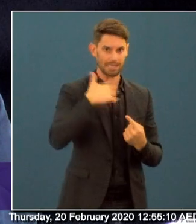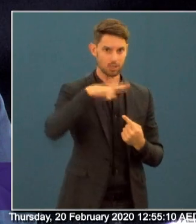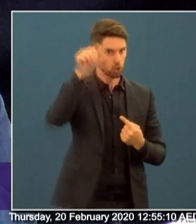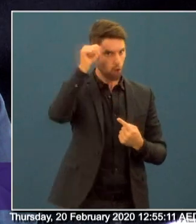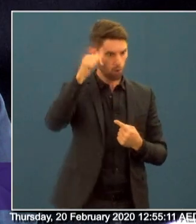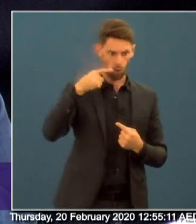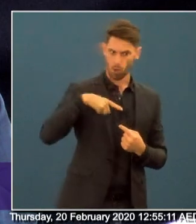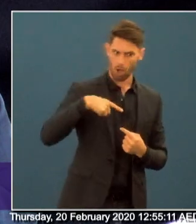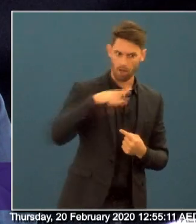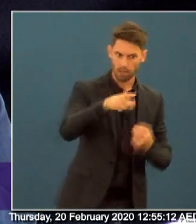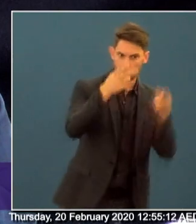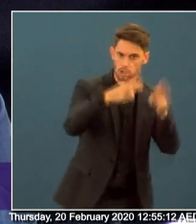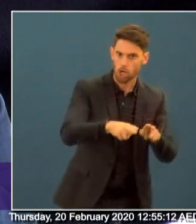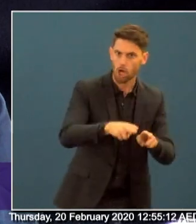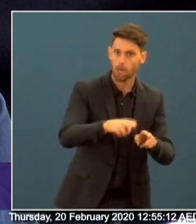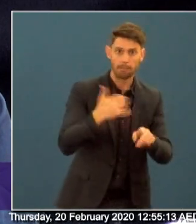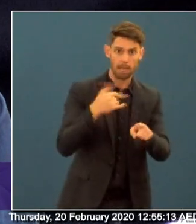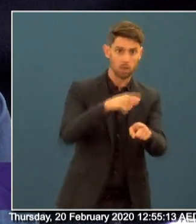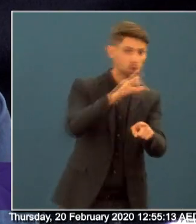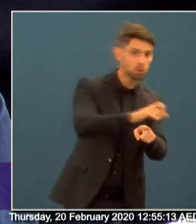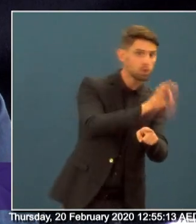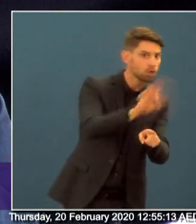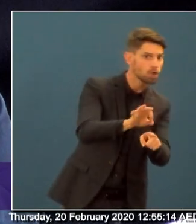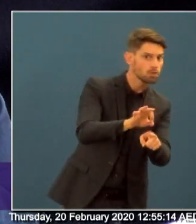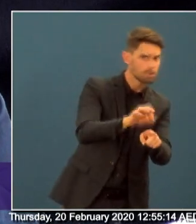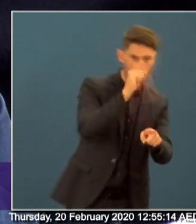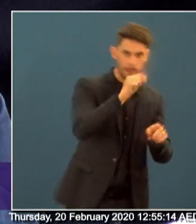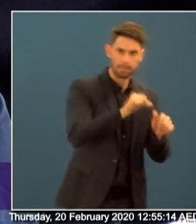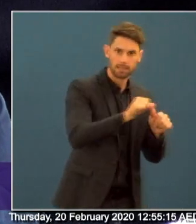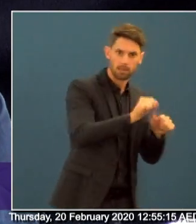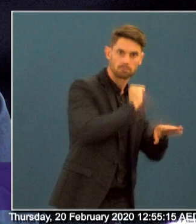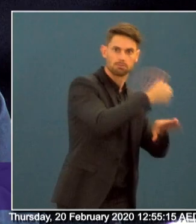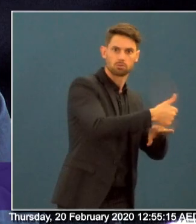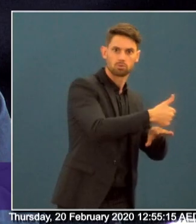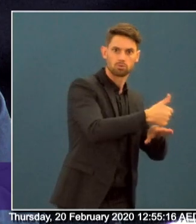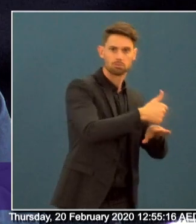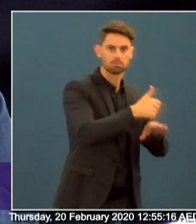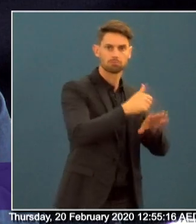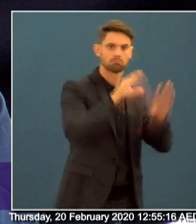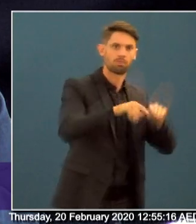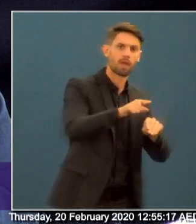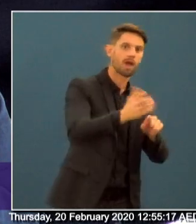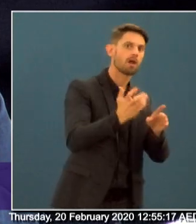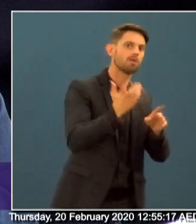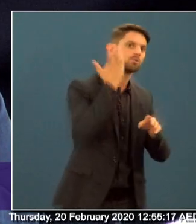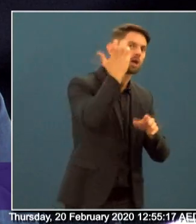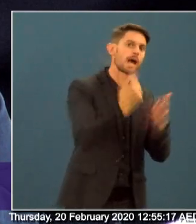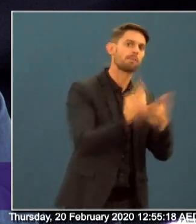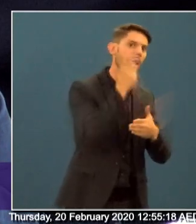individual and how that varies by whether or not the person has a disability. The difficulty is, I think,